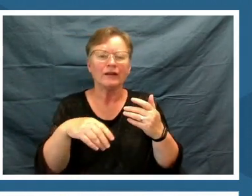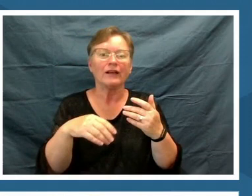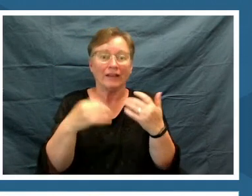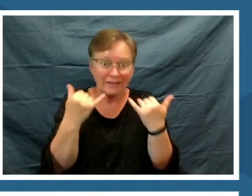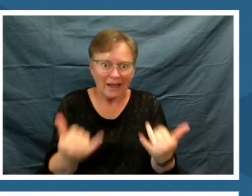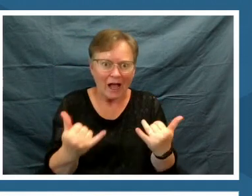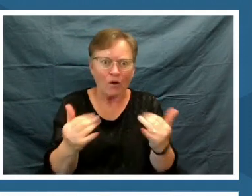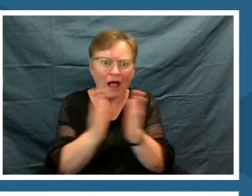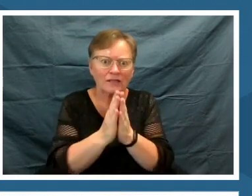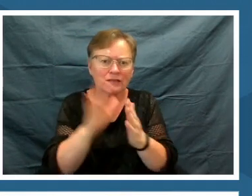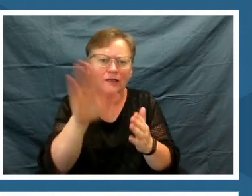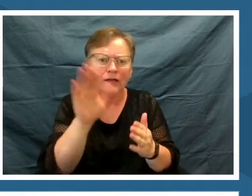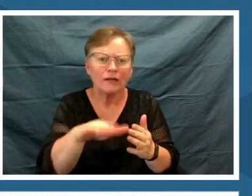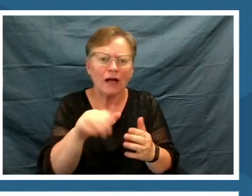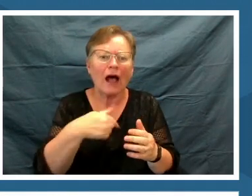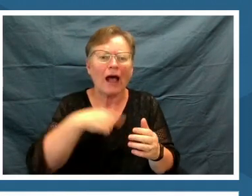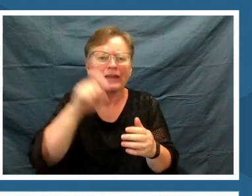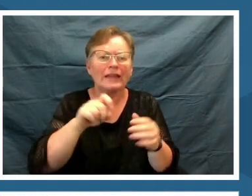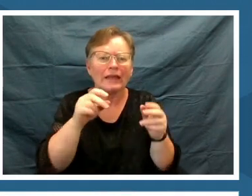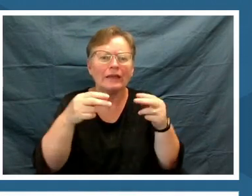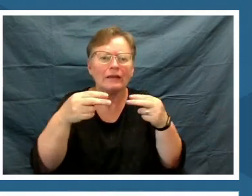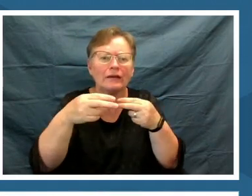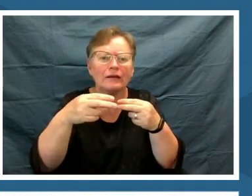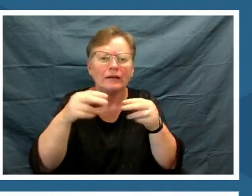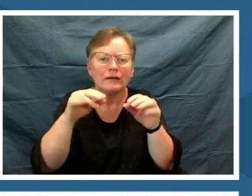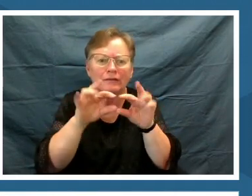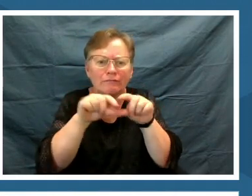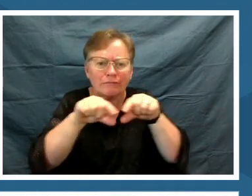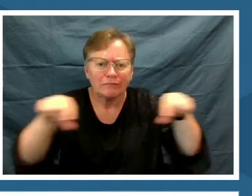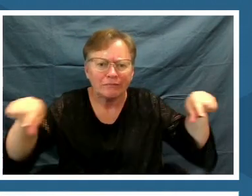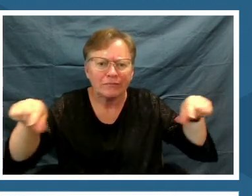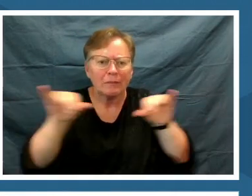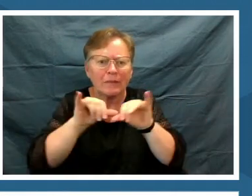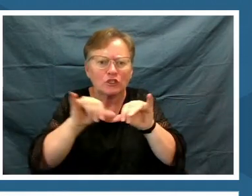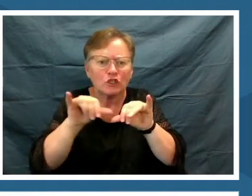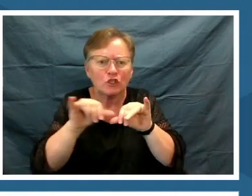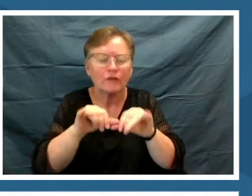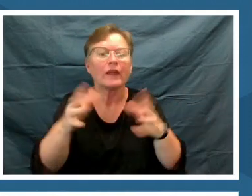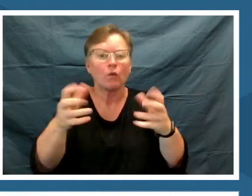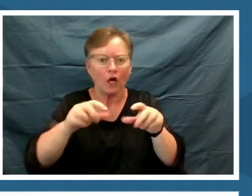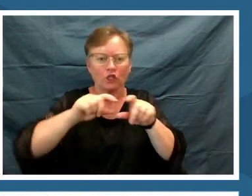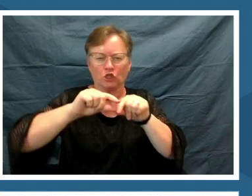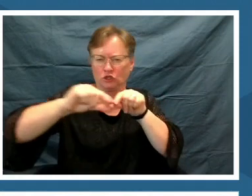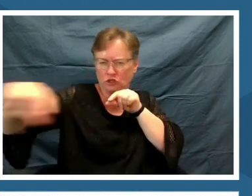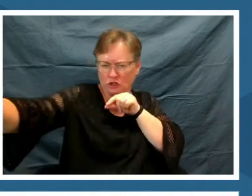measure and they wanted to like literally